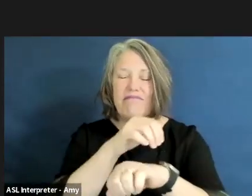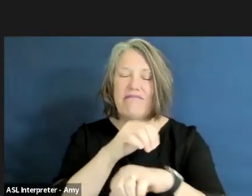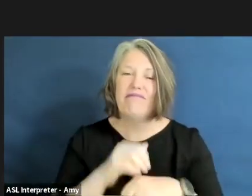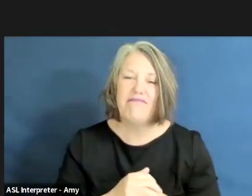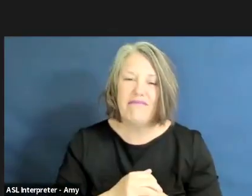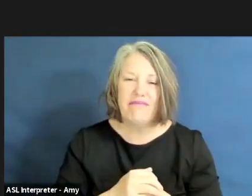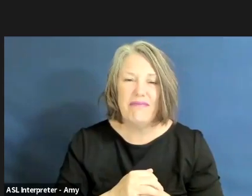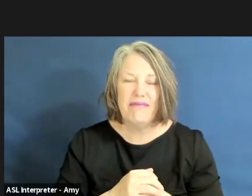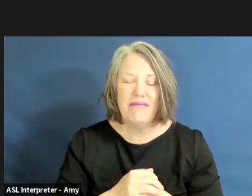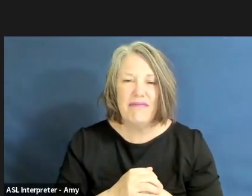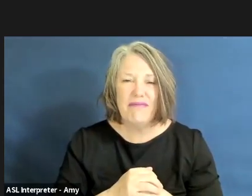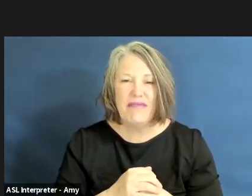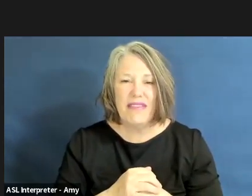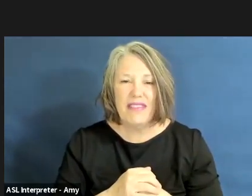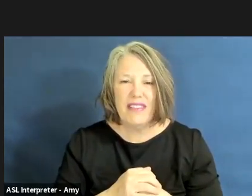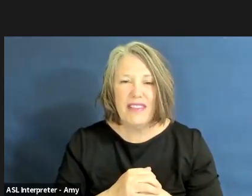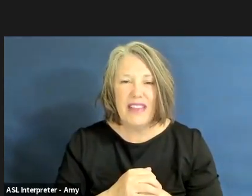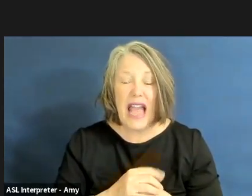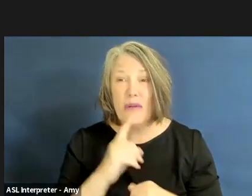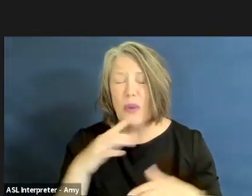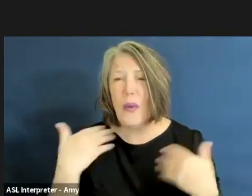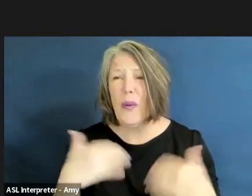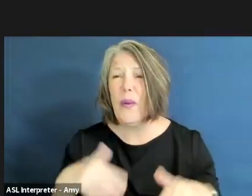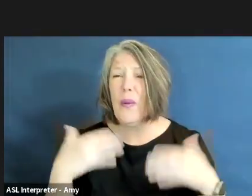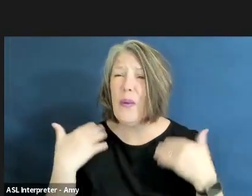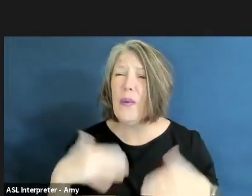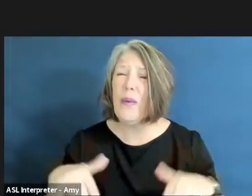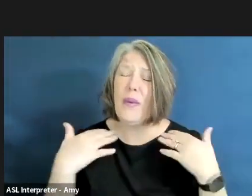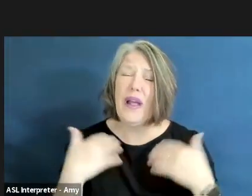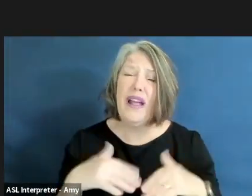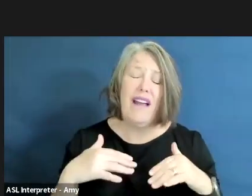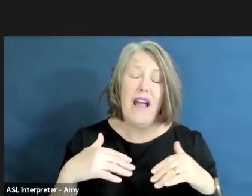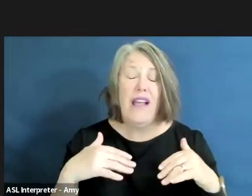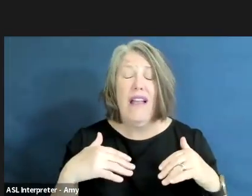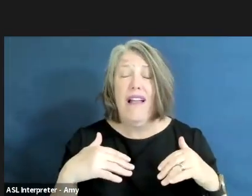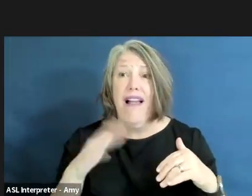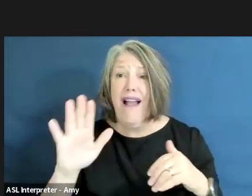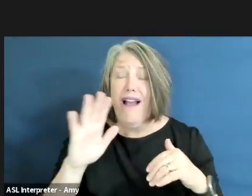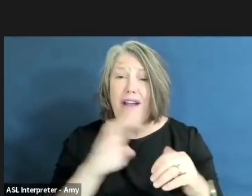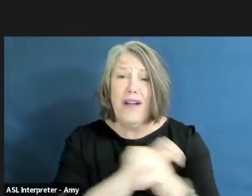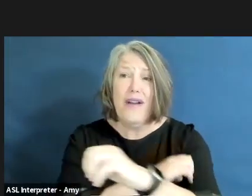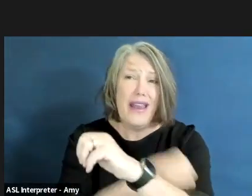It was revelatory. Her energy matched mine.